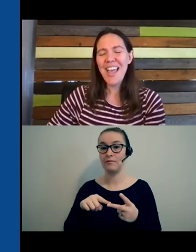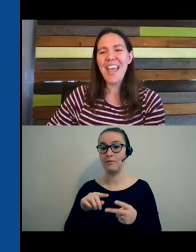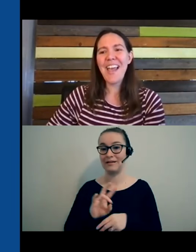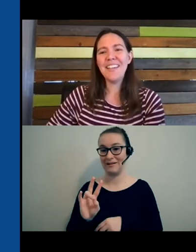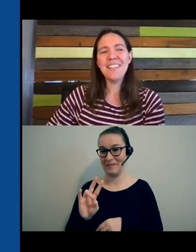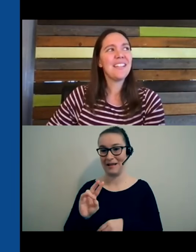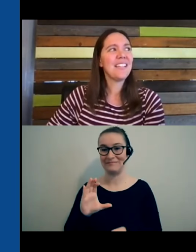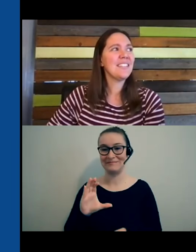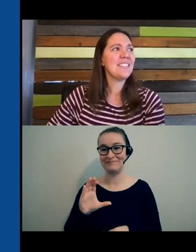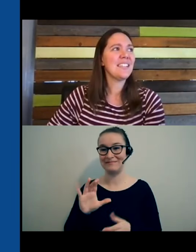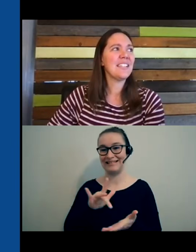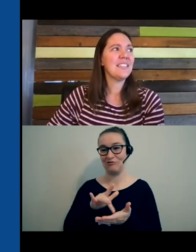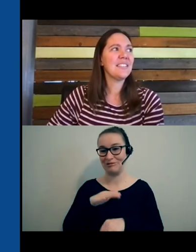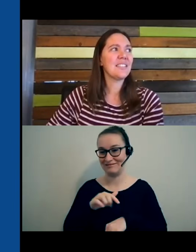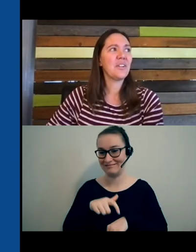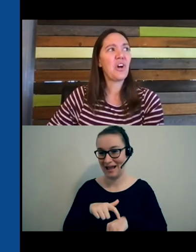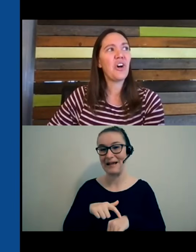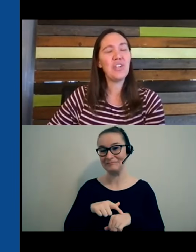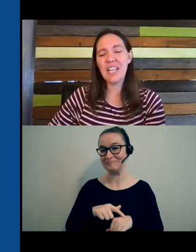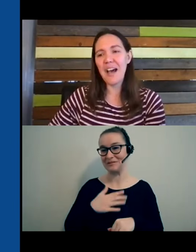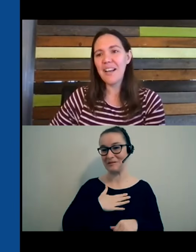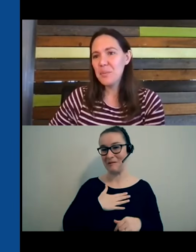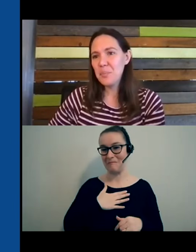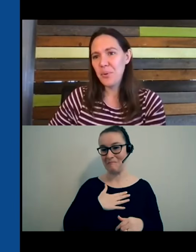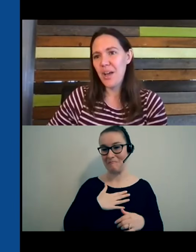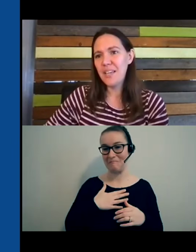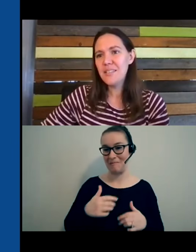And it is called "Guiding Blind."